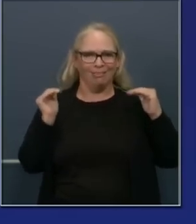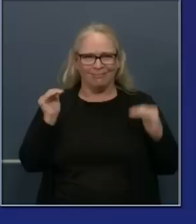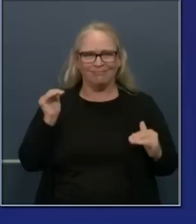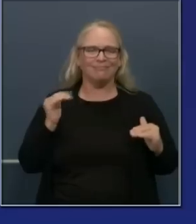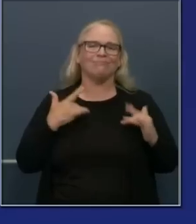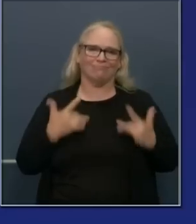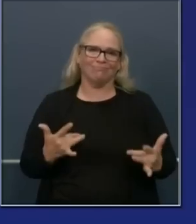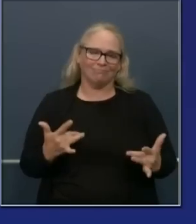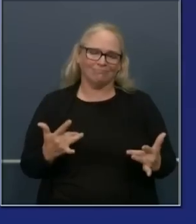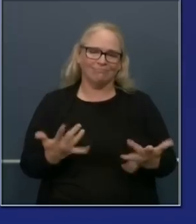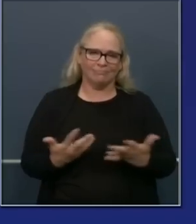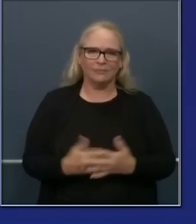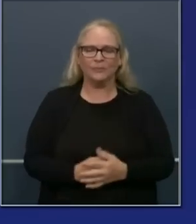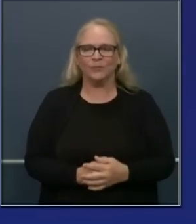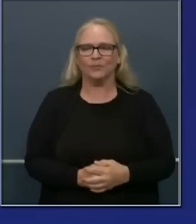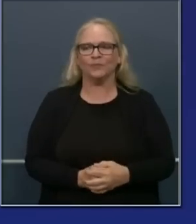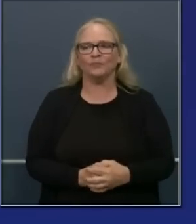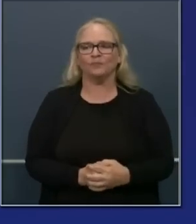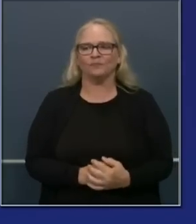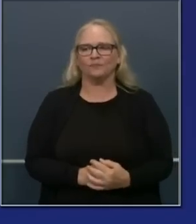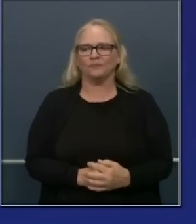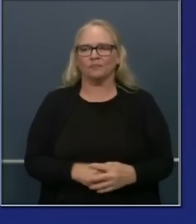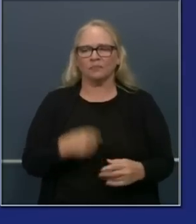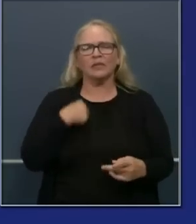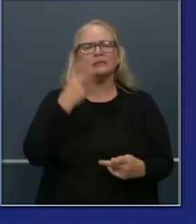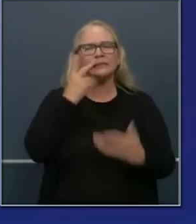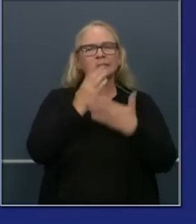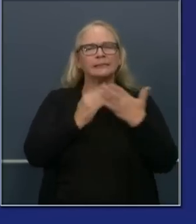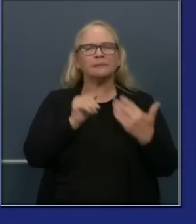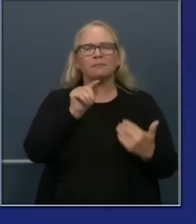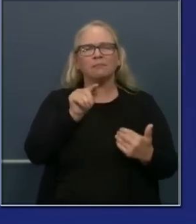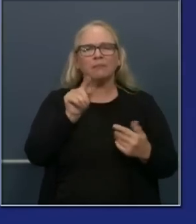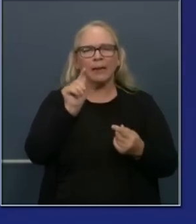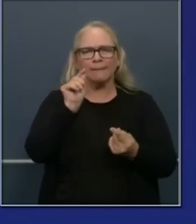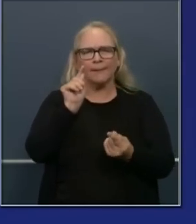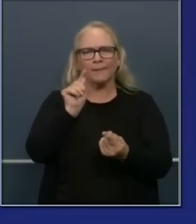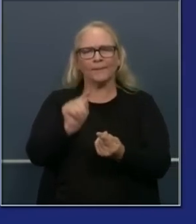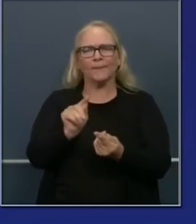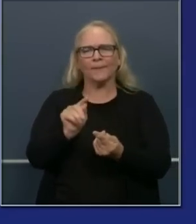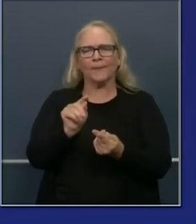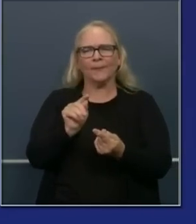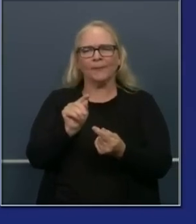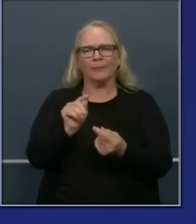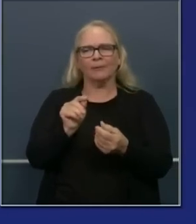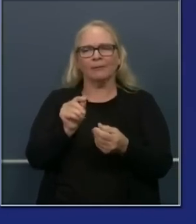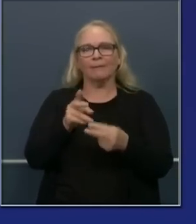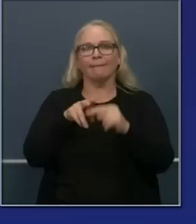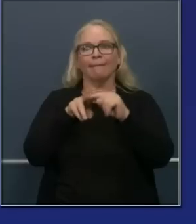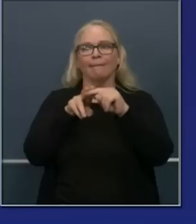HOSPITALIZATIONS, ICUS, TRACKING AND LAGGING INDICATORS AND ONE ANOTHER.